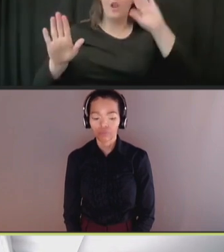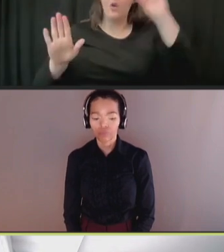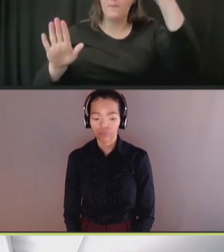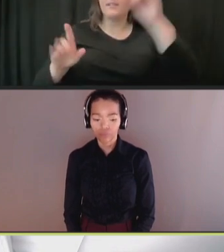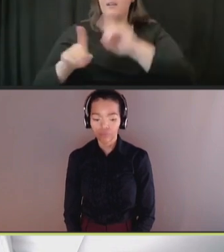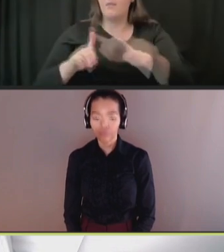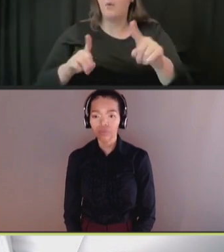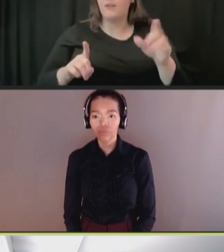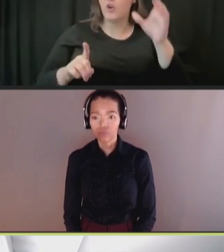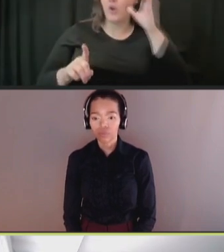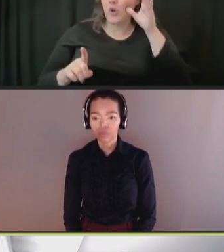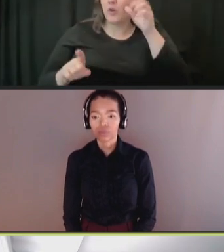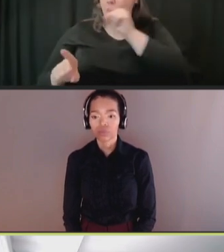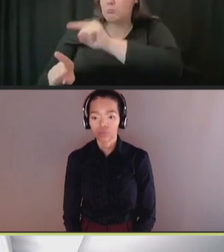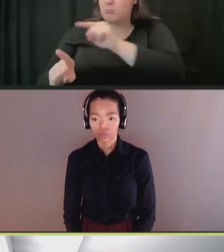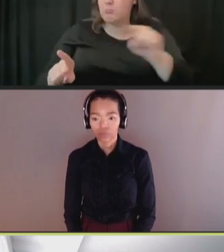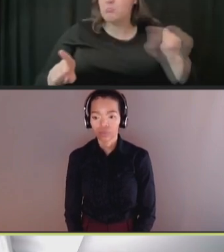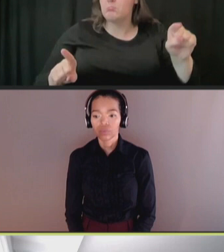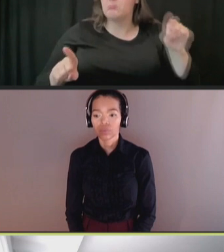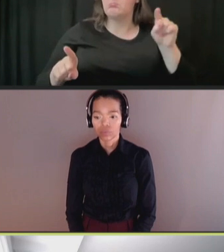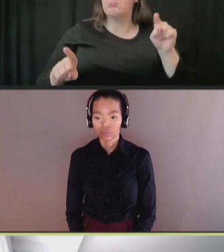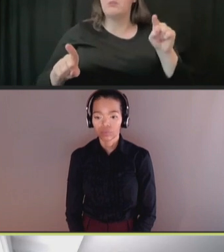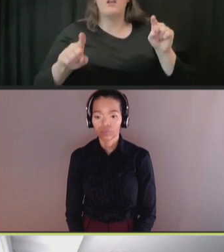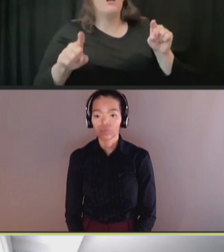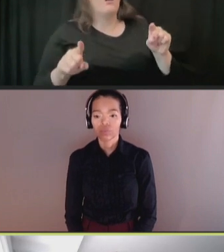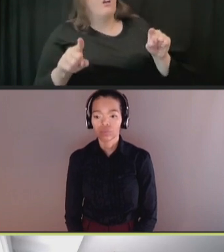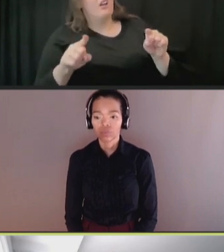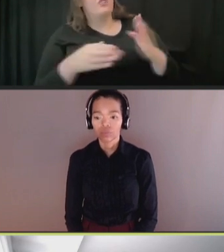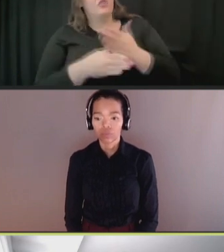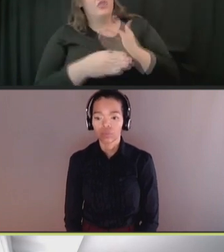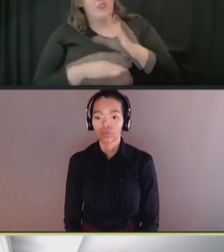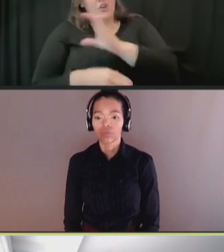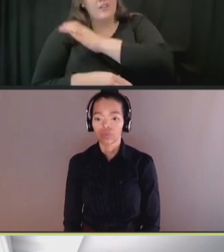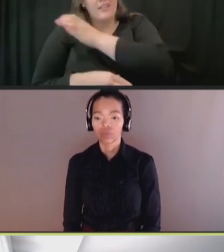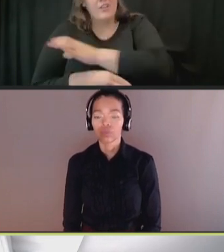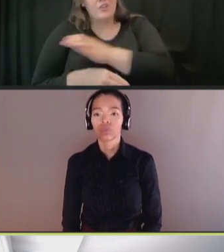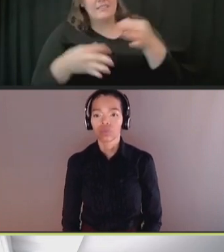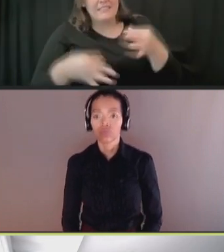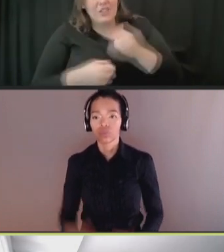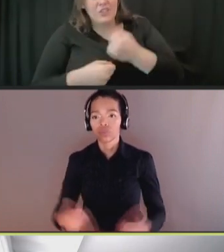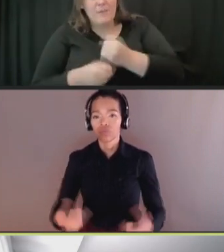when a vaccine has shared clinical decision making, it is no longer considered routine.